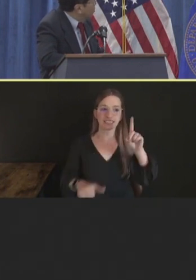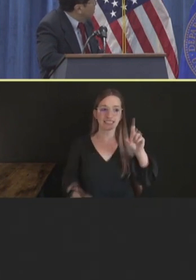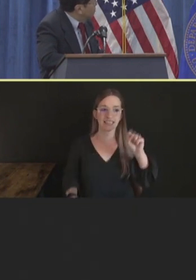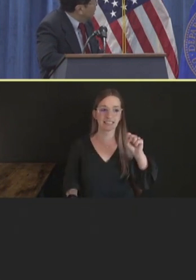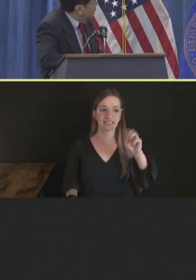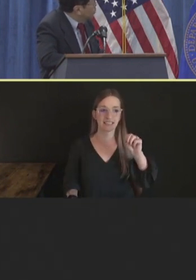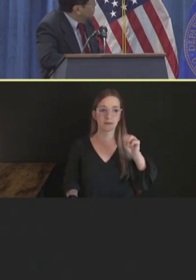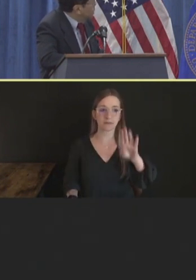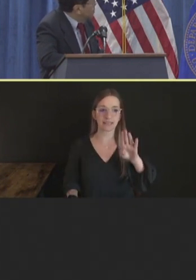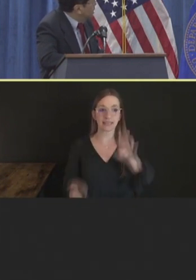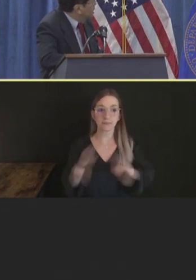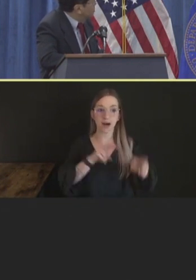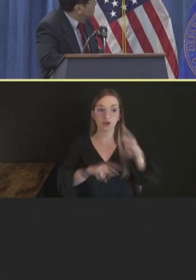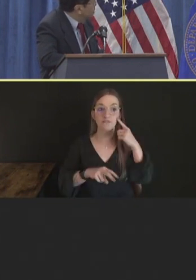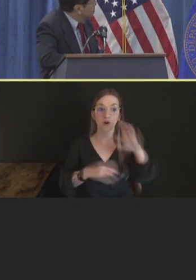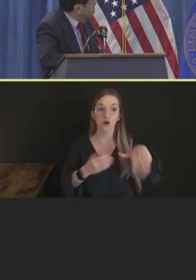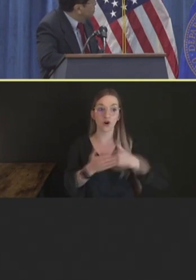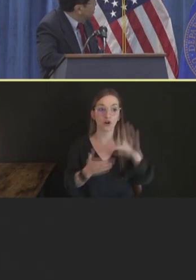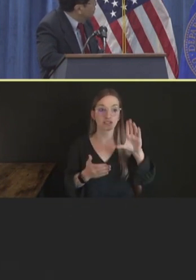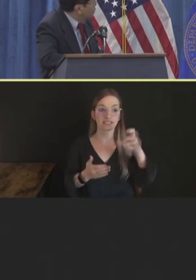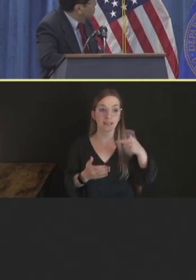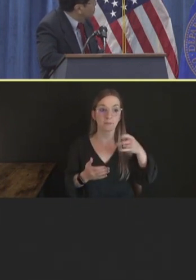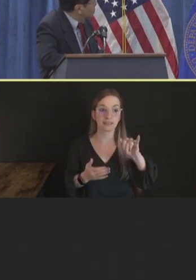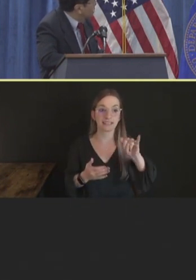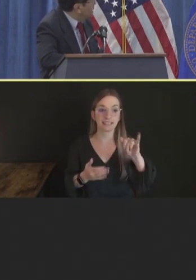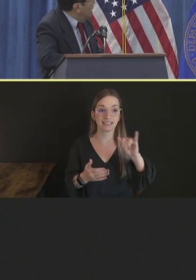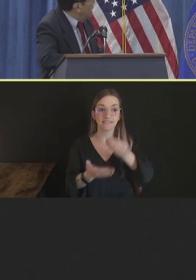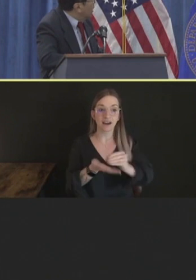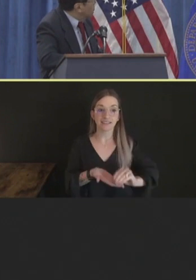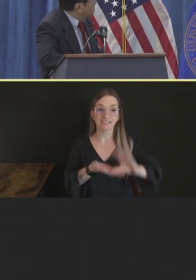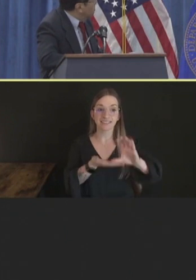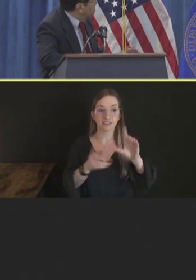We had three DSMB training courses.